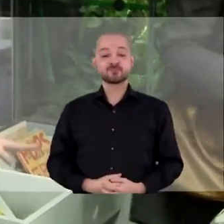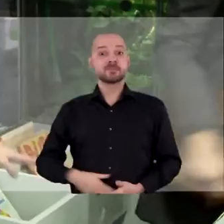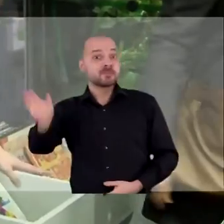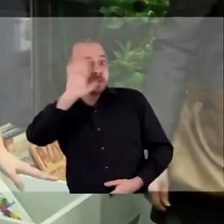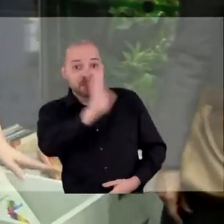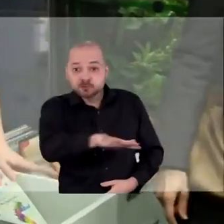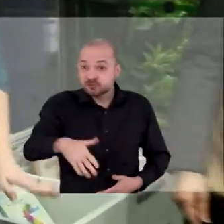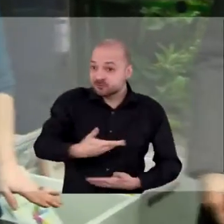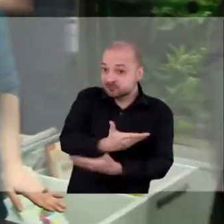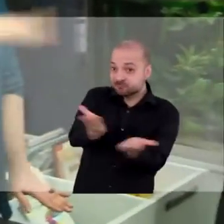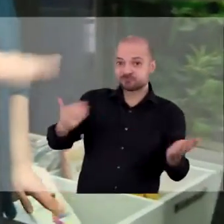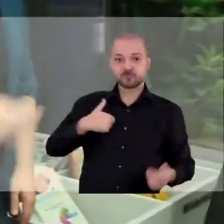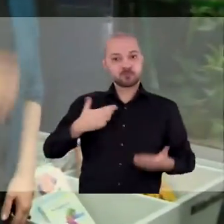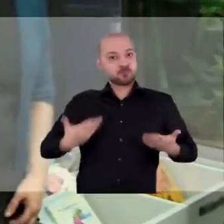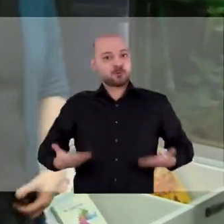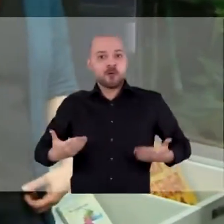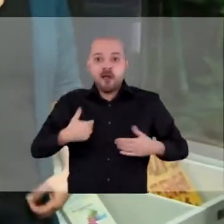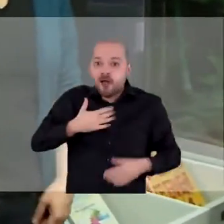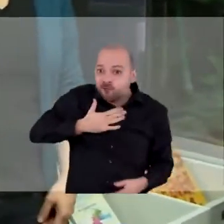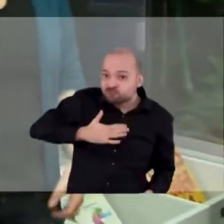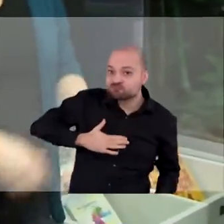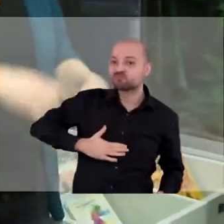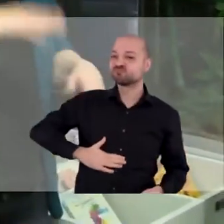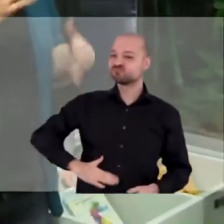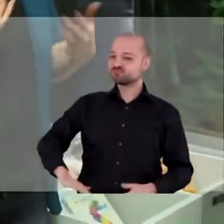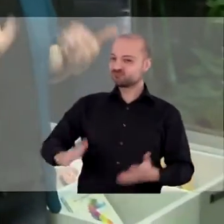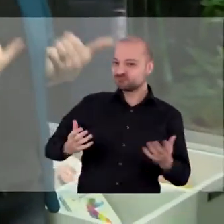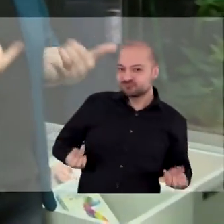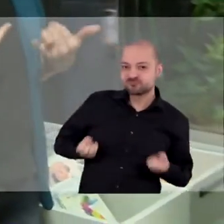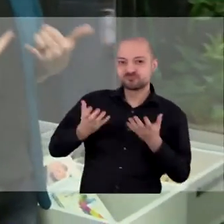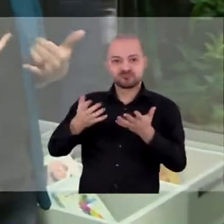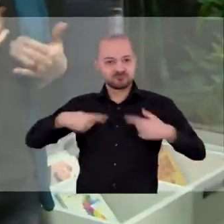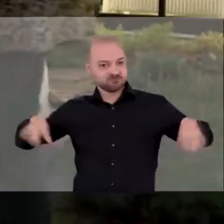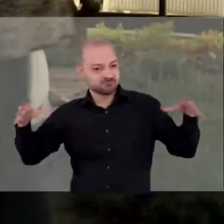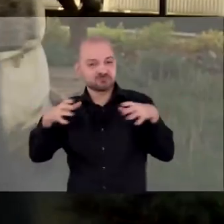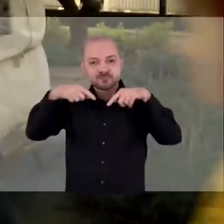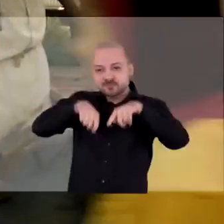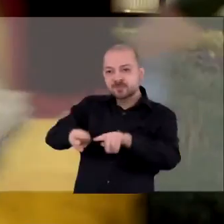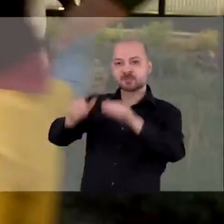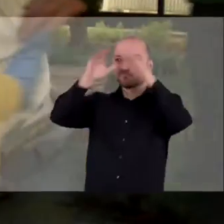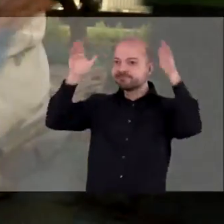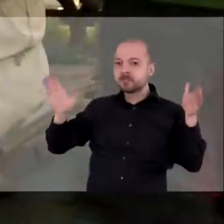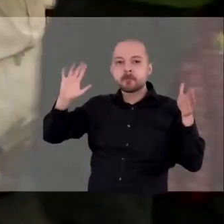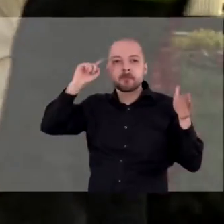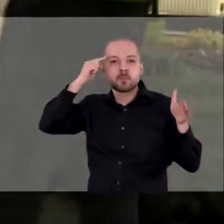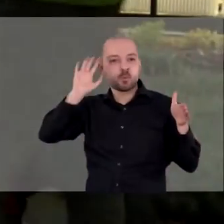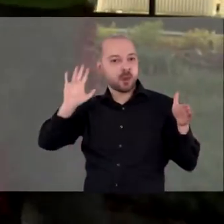Hello Children, today we are going to go into the Mongolian yurt.